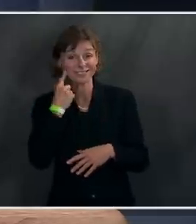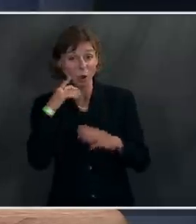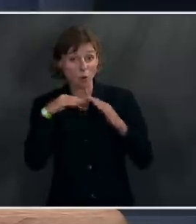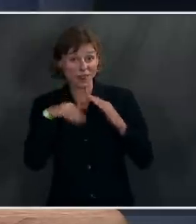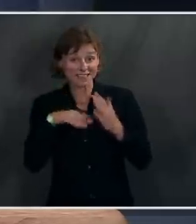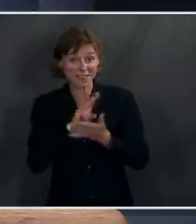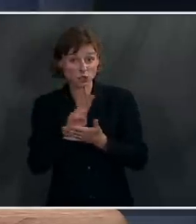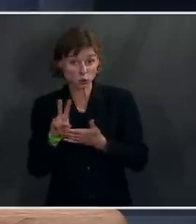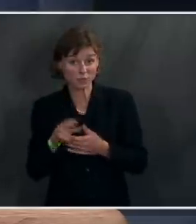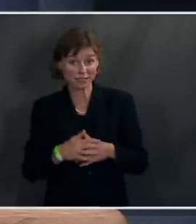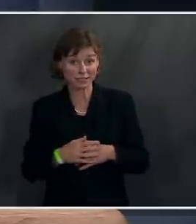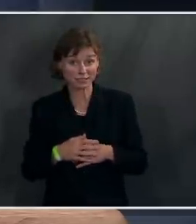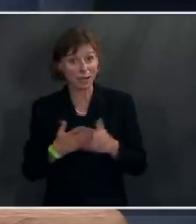It may seem longer to you,